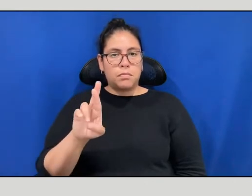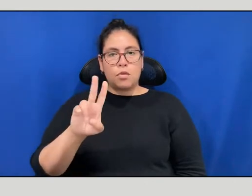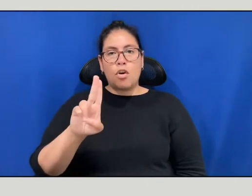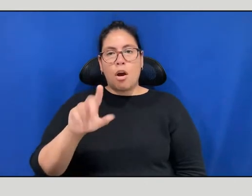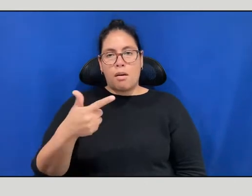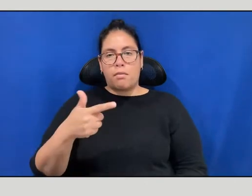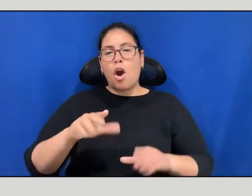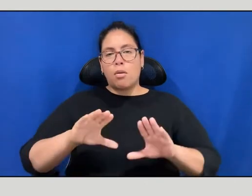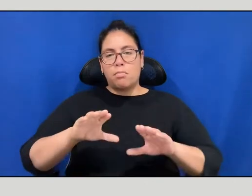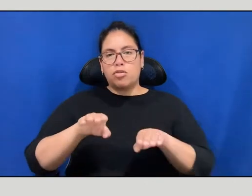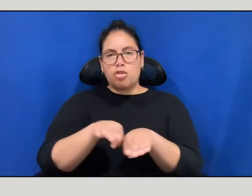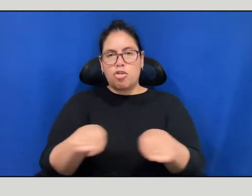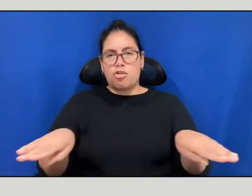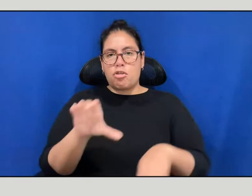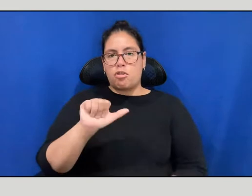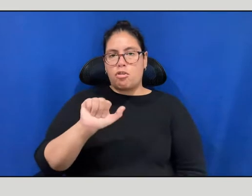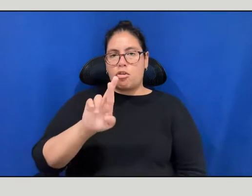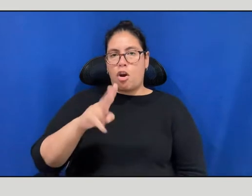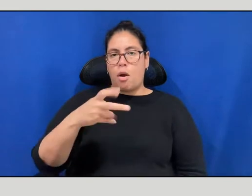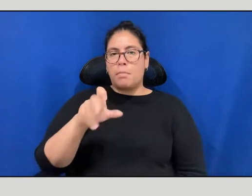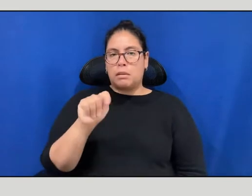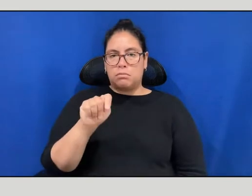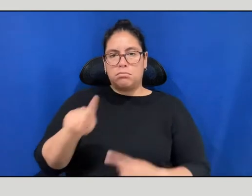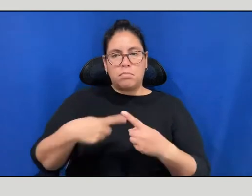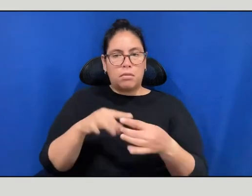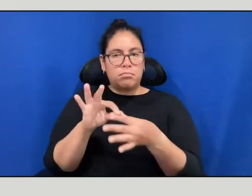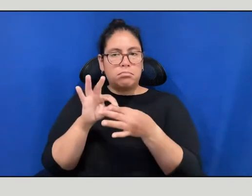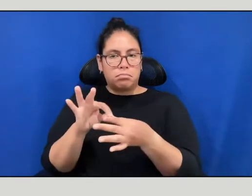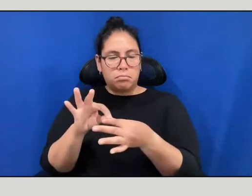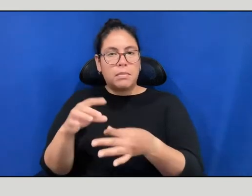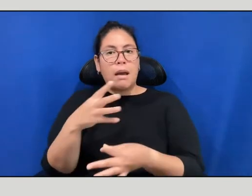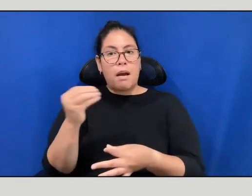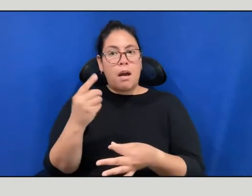and anyone who was even thought to be associated with it.